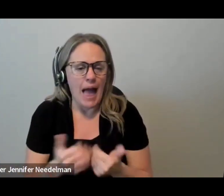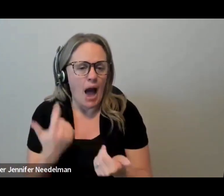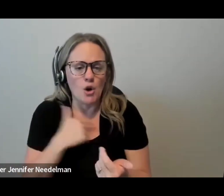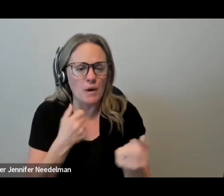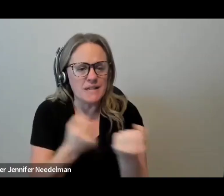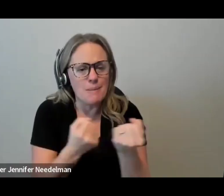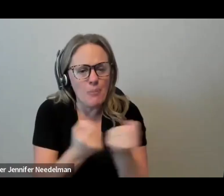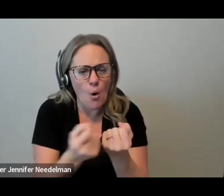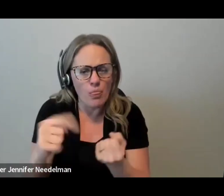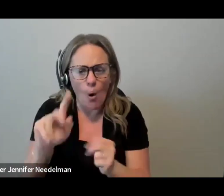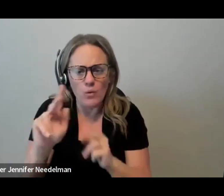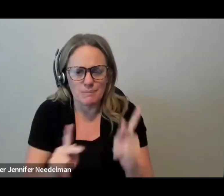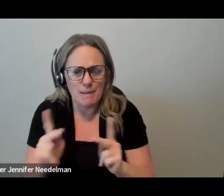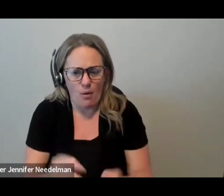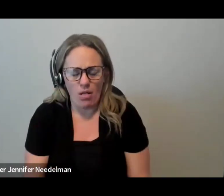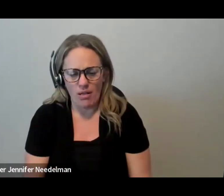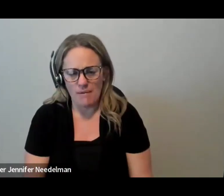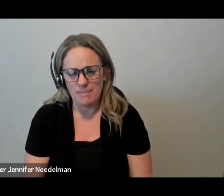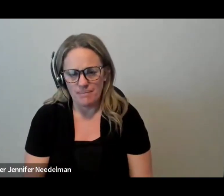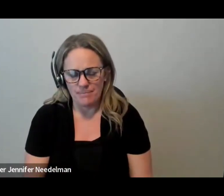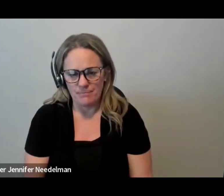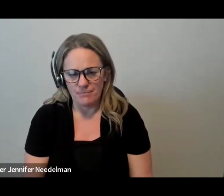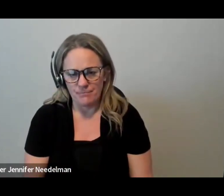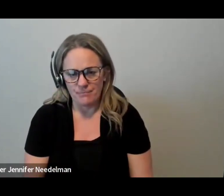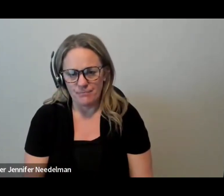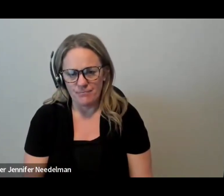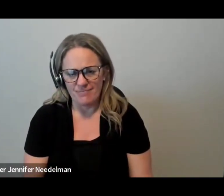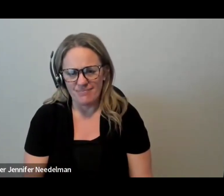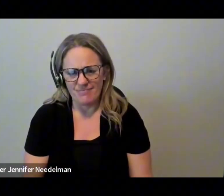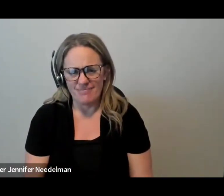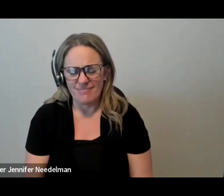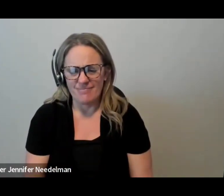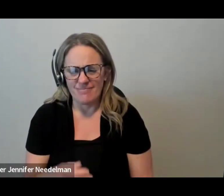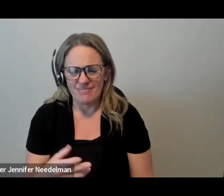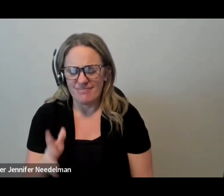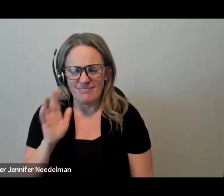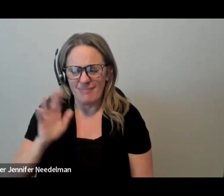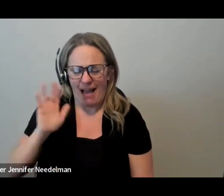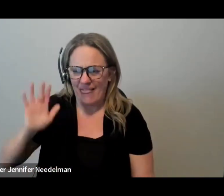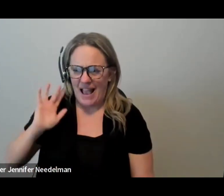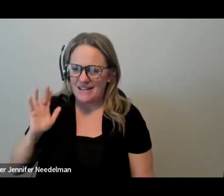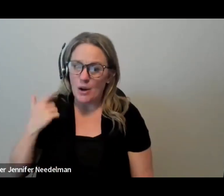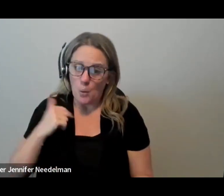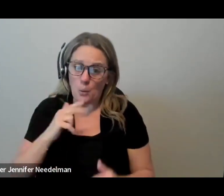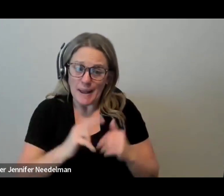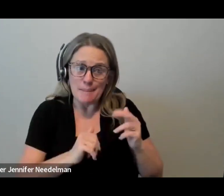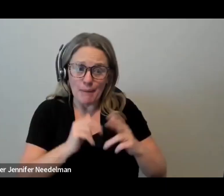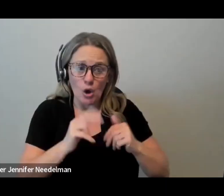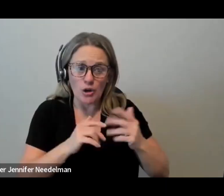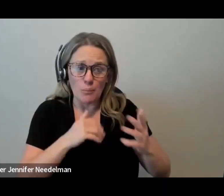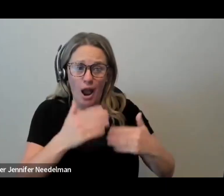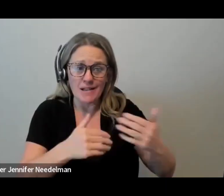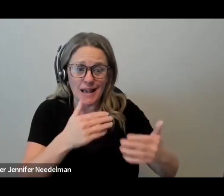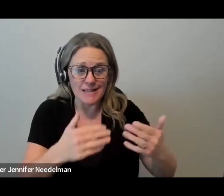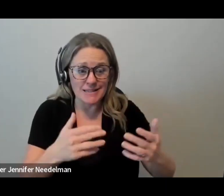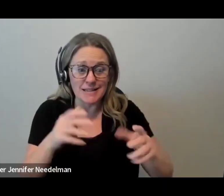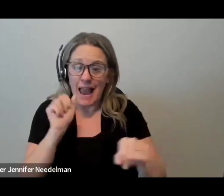folks the way we should be? And, and I, you know, back then, you know, of course we built a process and it worked really, really well.